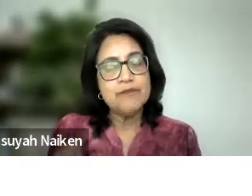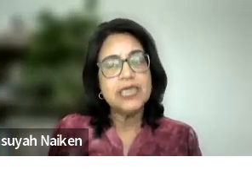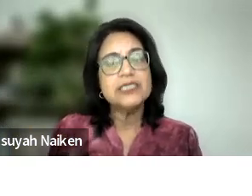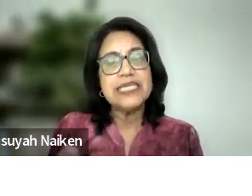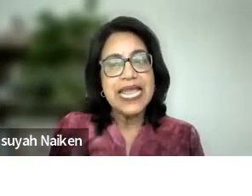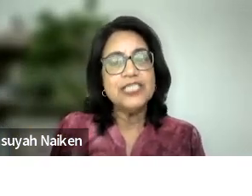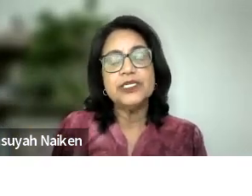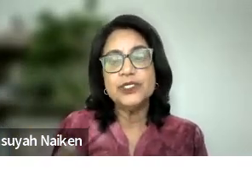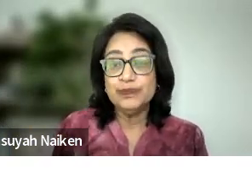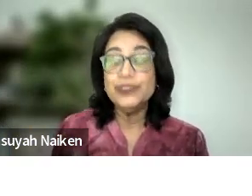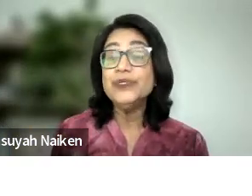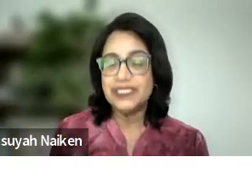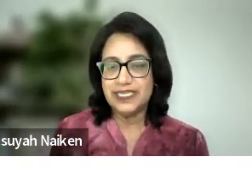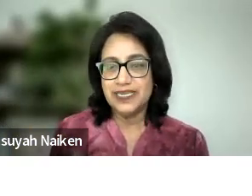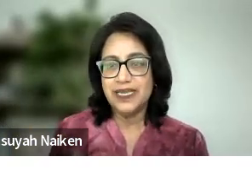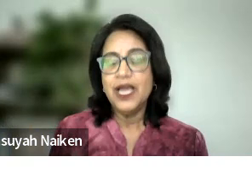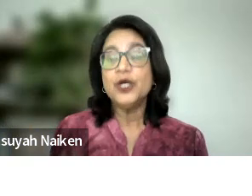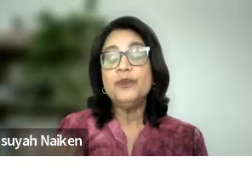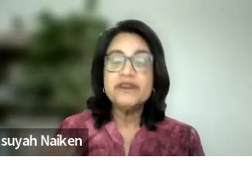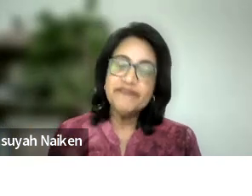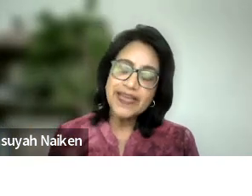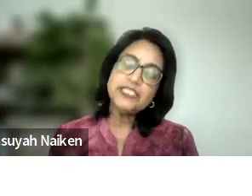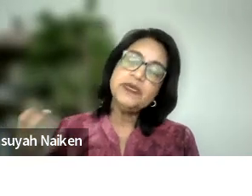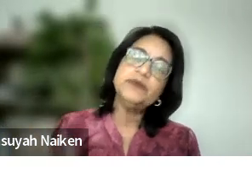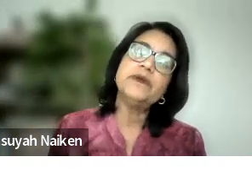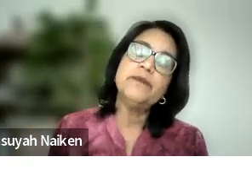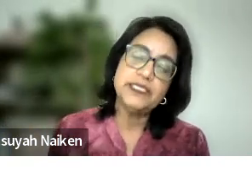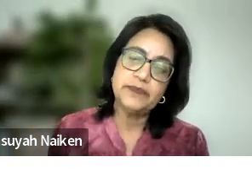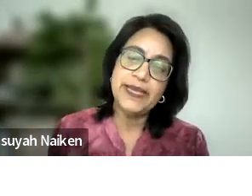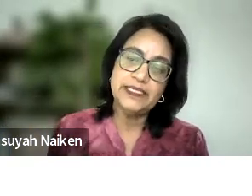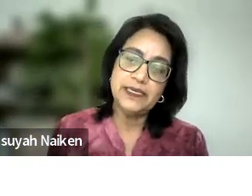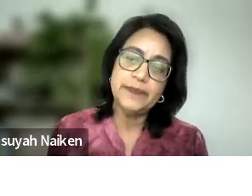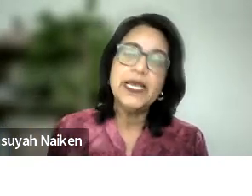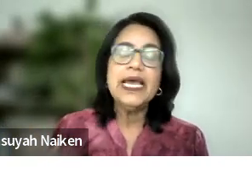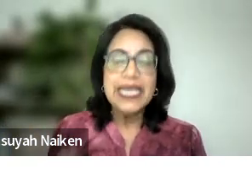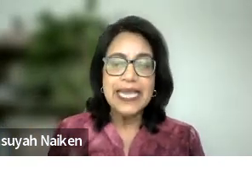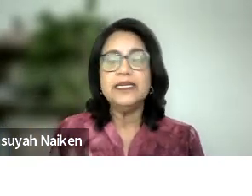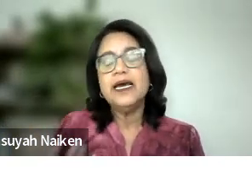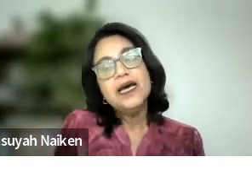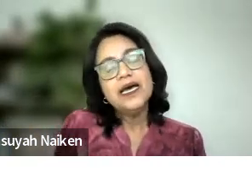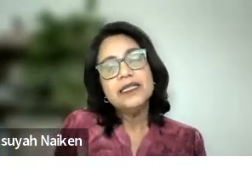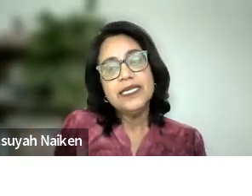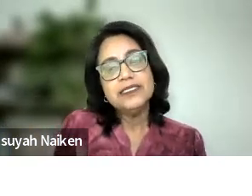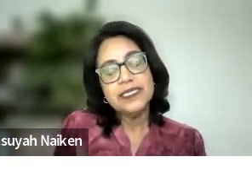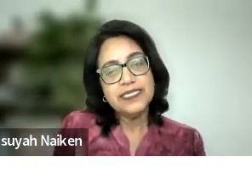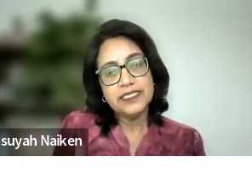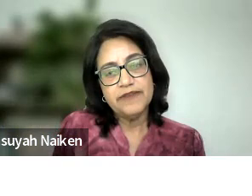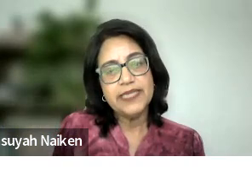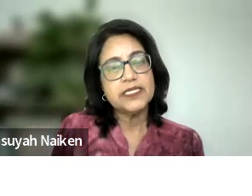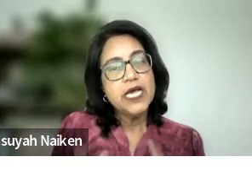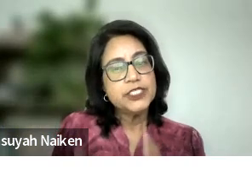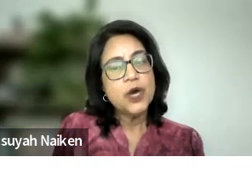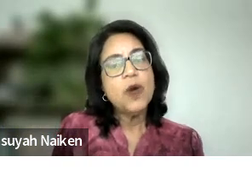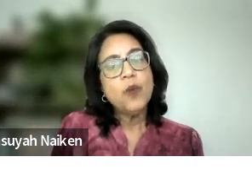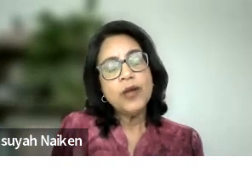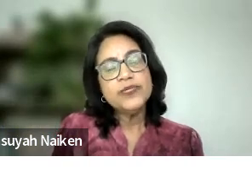And that can skew the results.